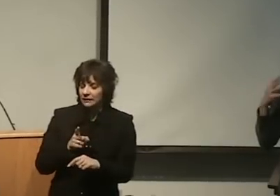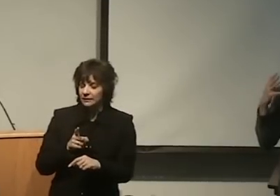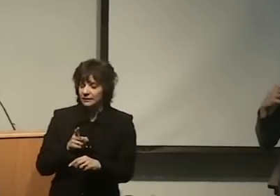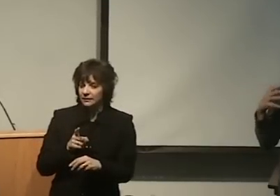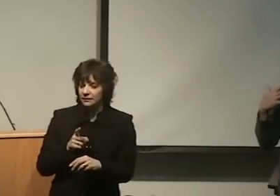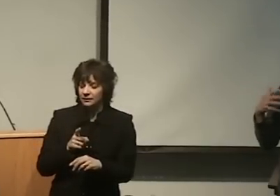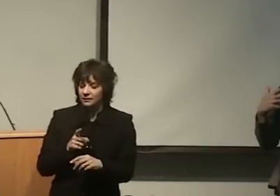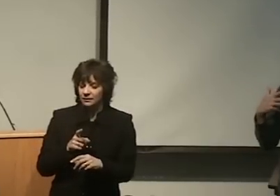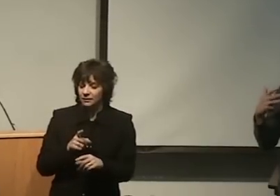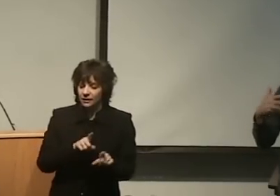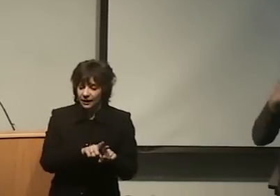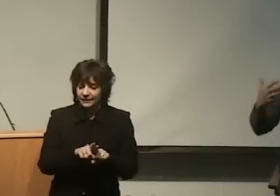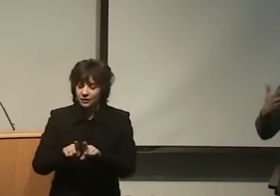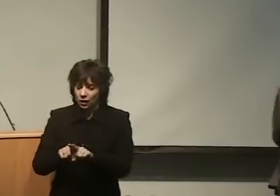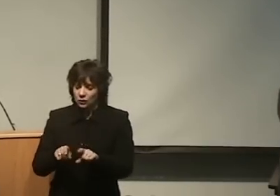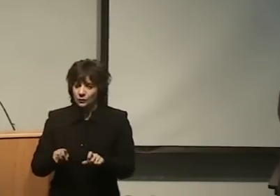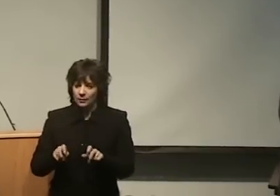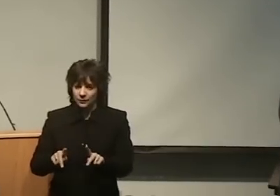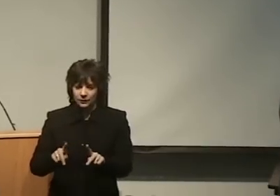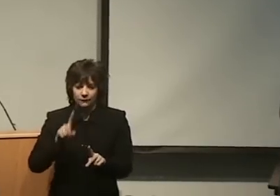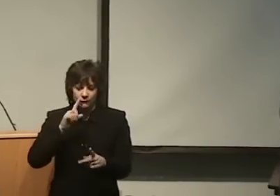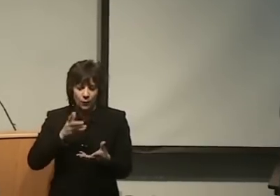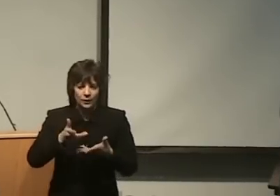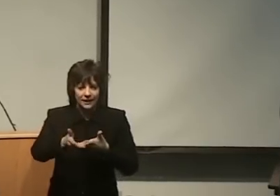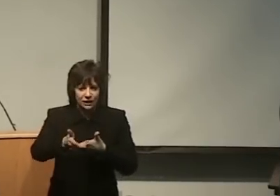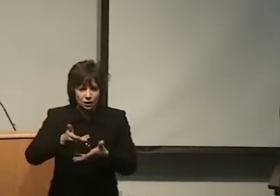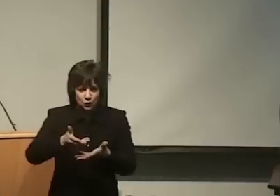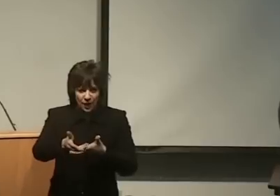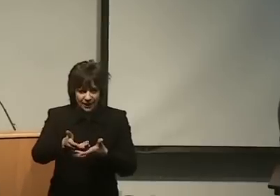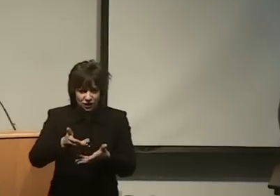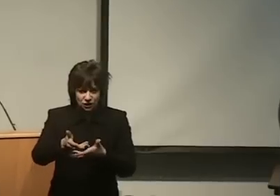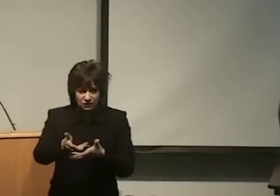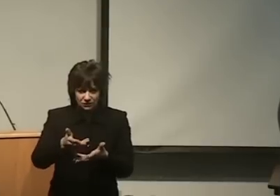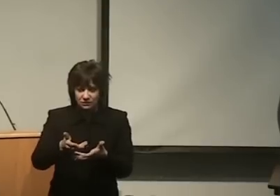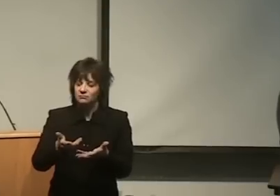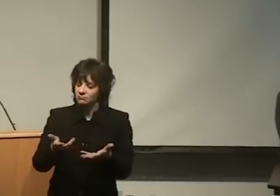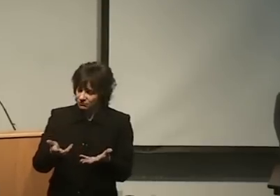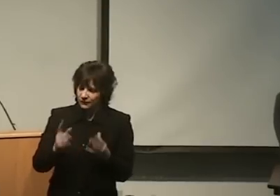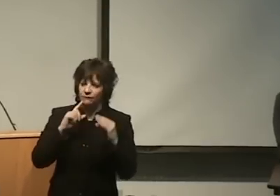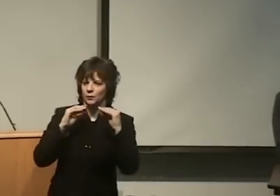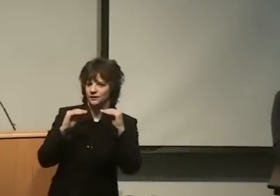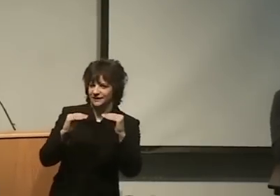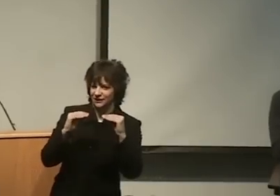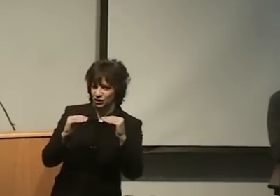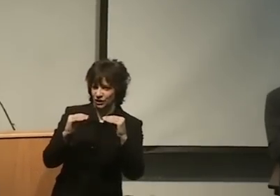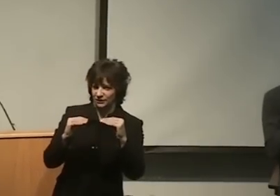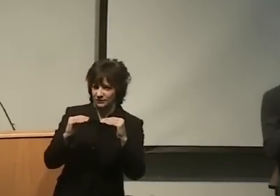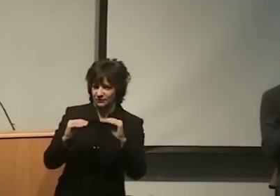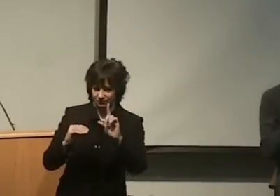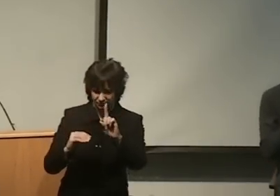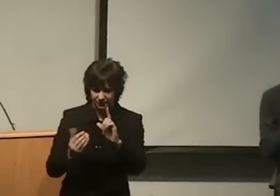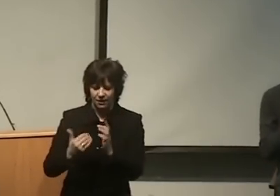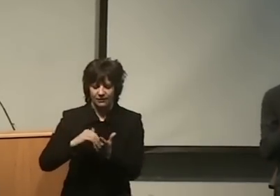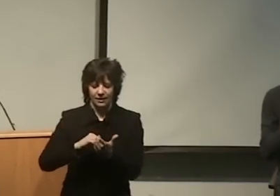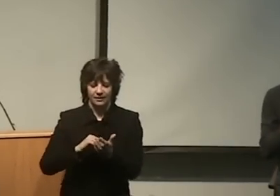which means it's an opportunity for teaching. So, again, answering questions about something